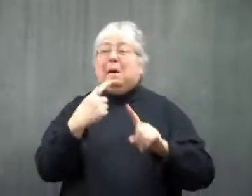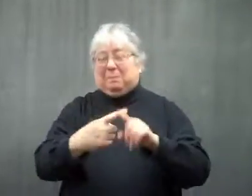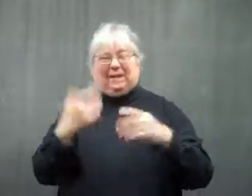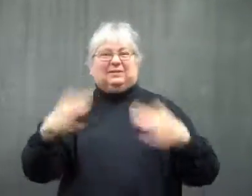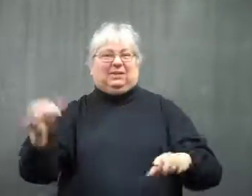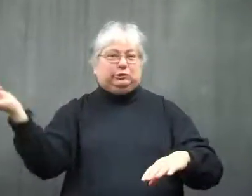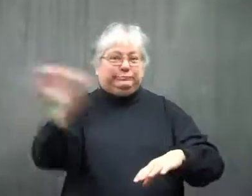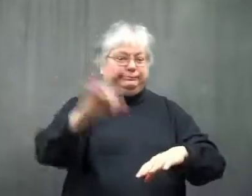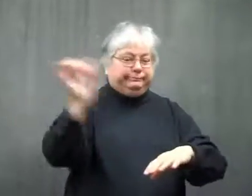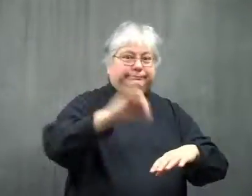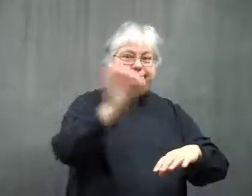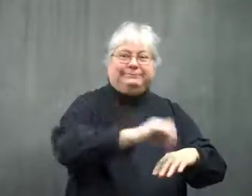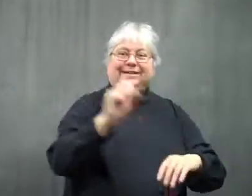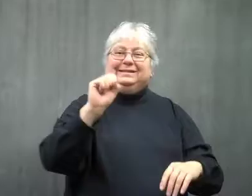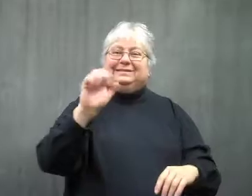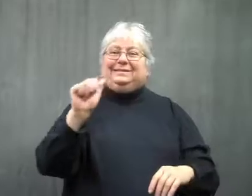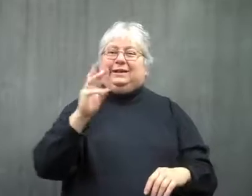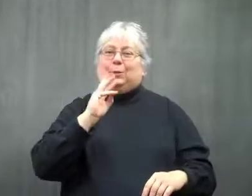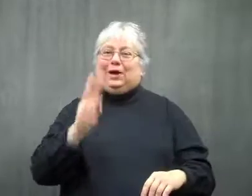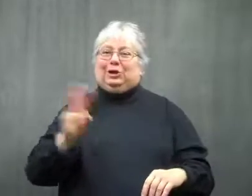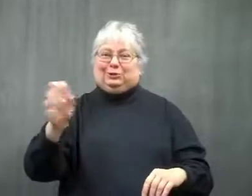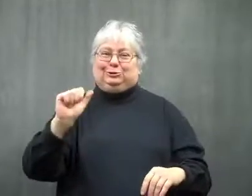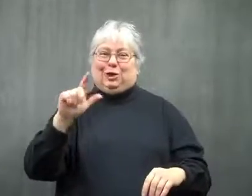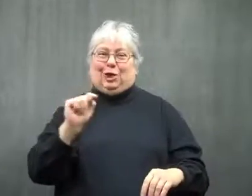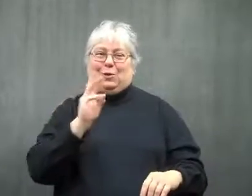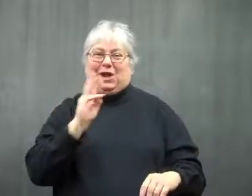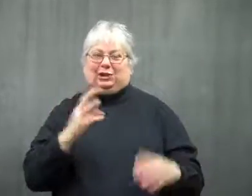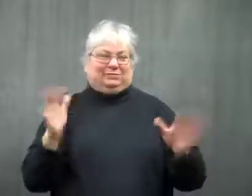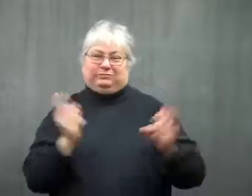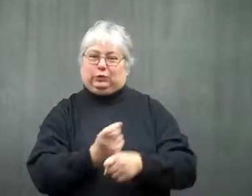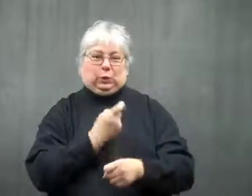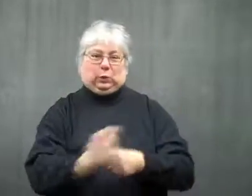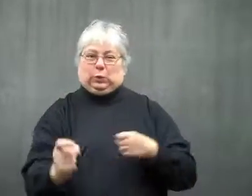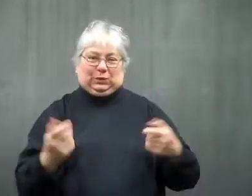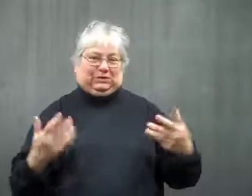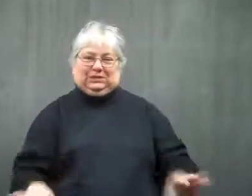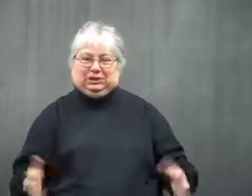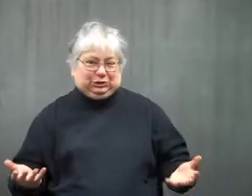They've also been filled with salty sea water, which has ruined them.